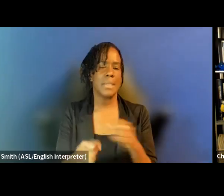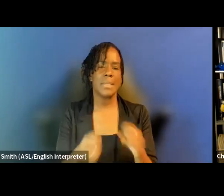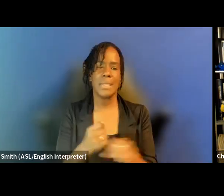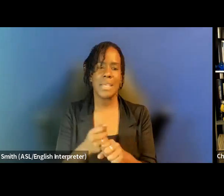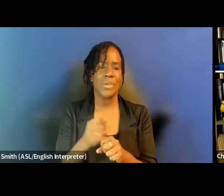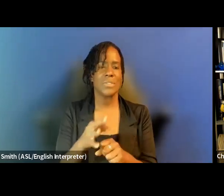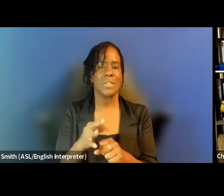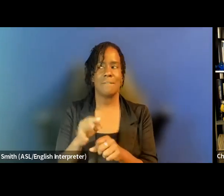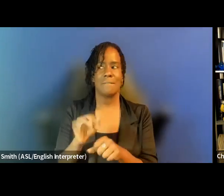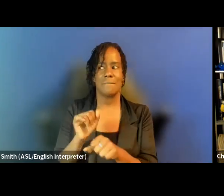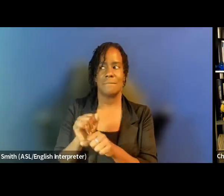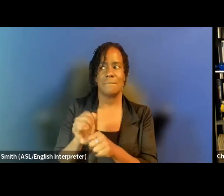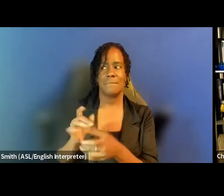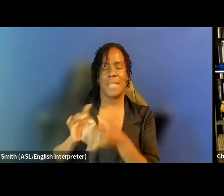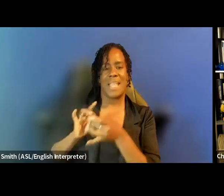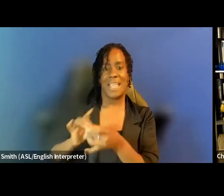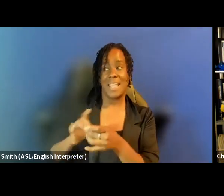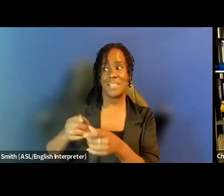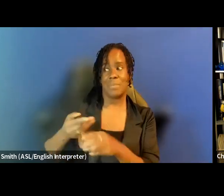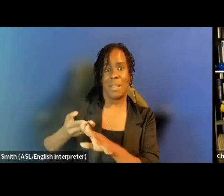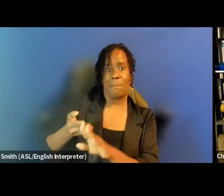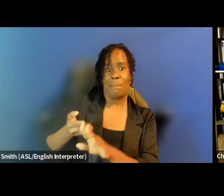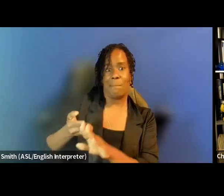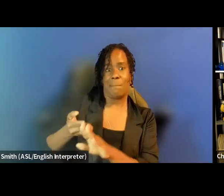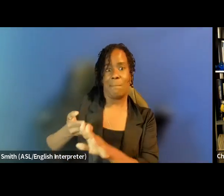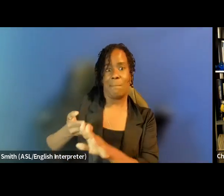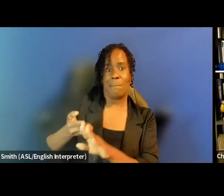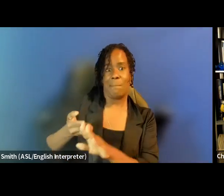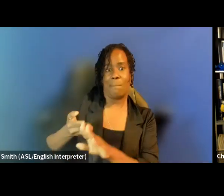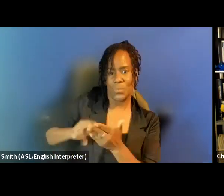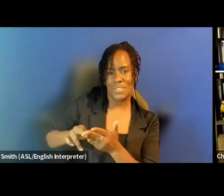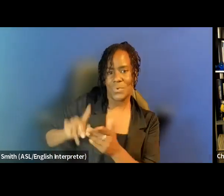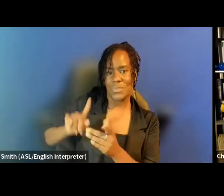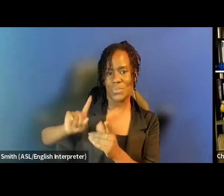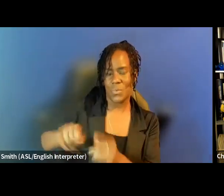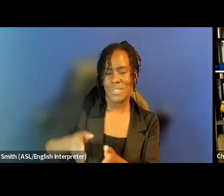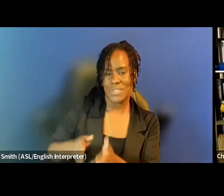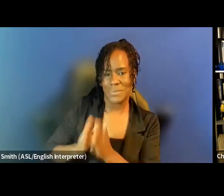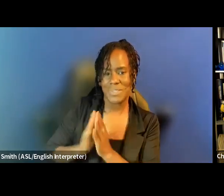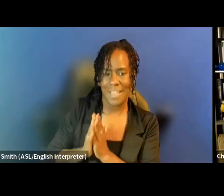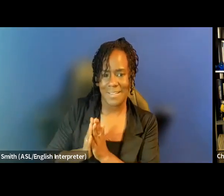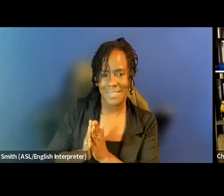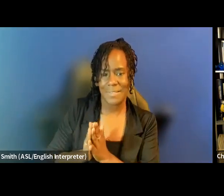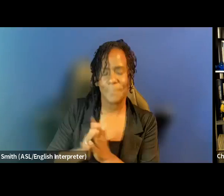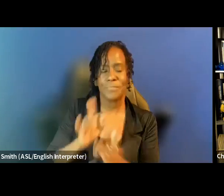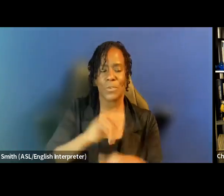getting the honest and what I call the actionable and honest feedback in developing research